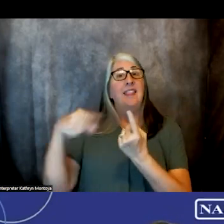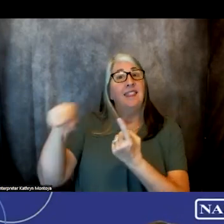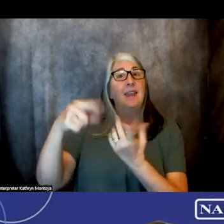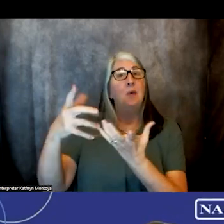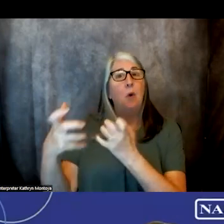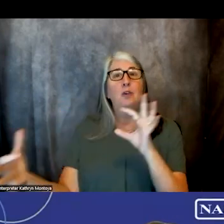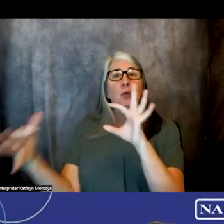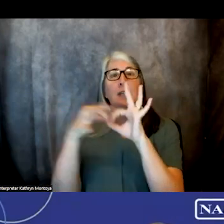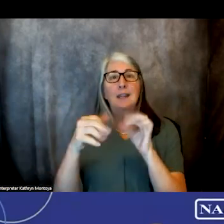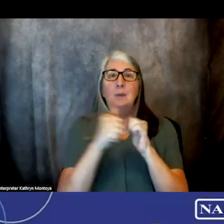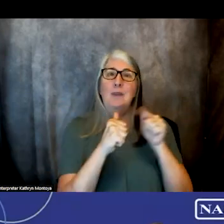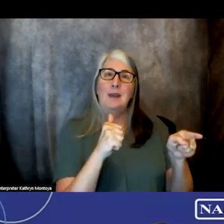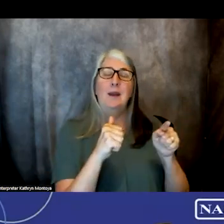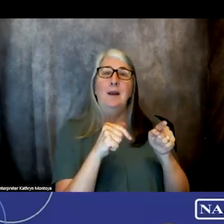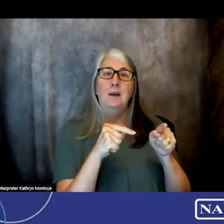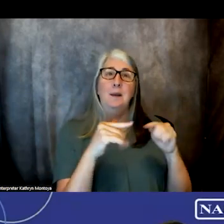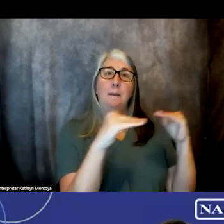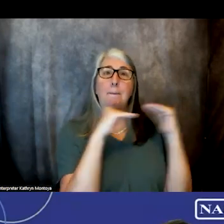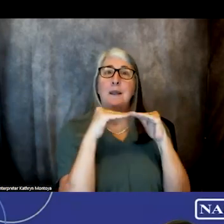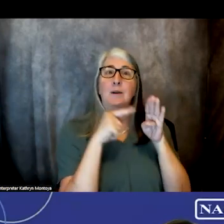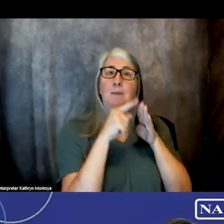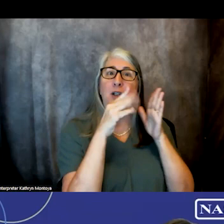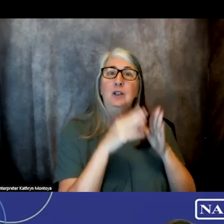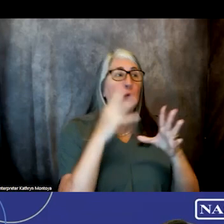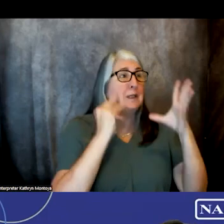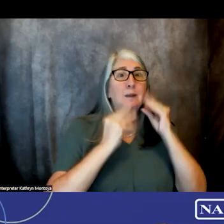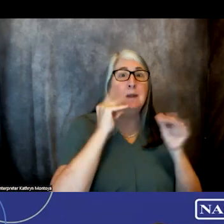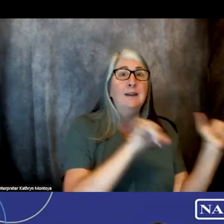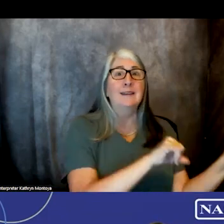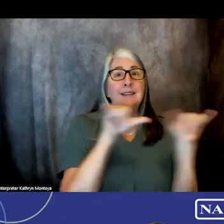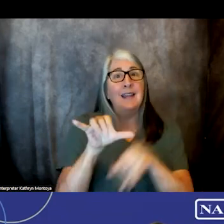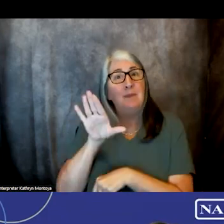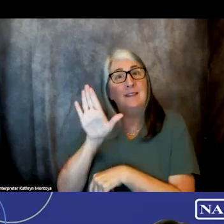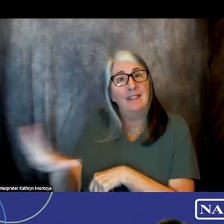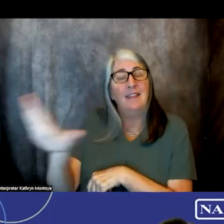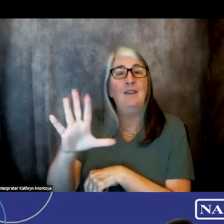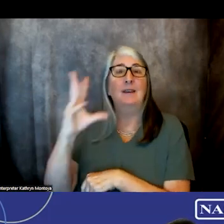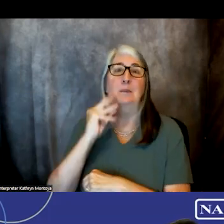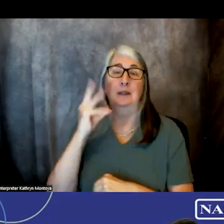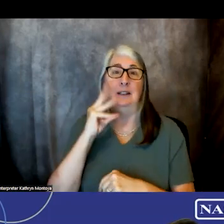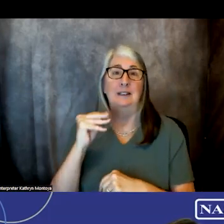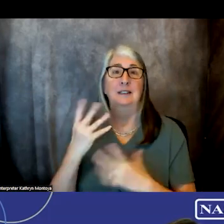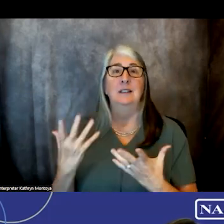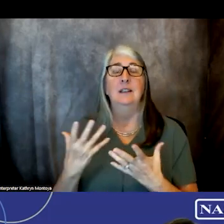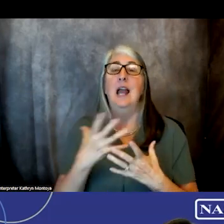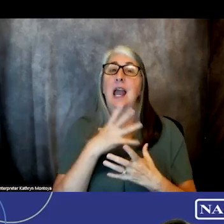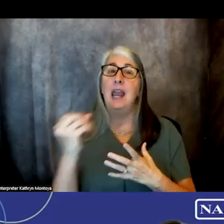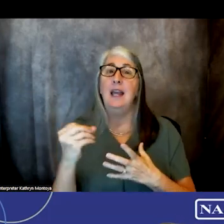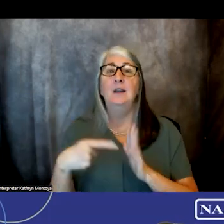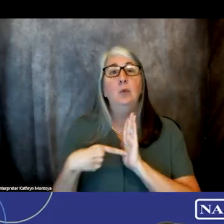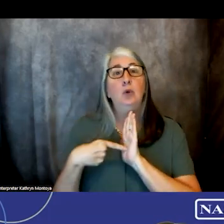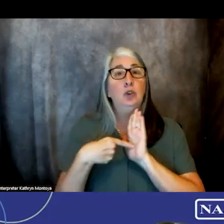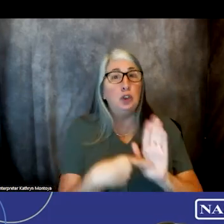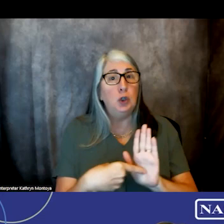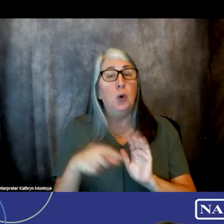SPECIALIST THAT HAS GONE THROUGH THAT JOURNEY.